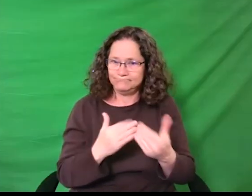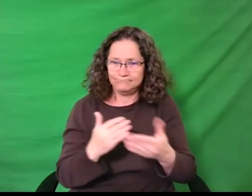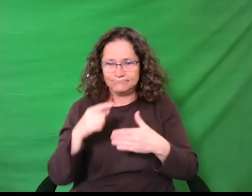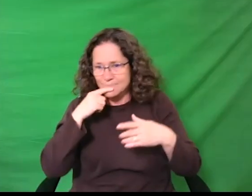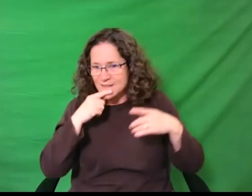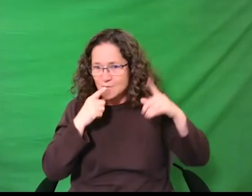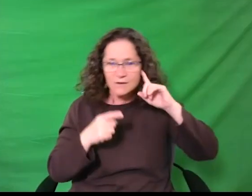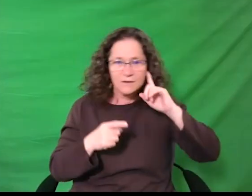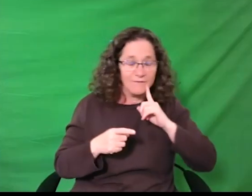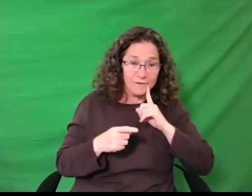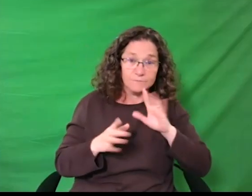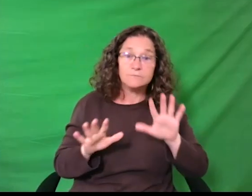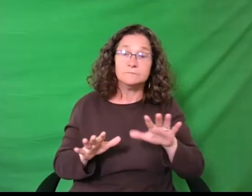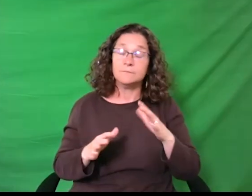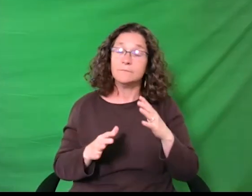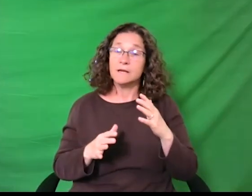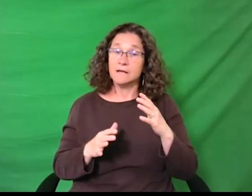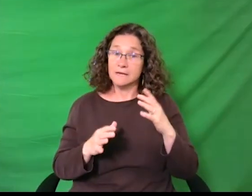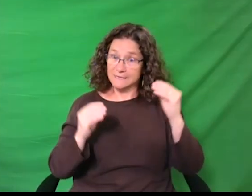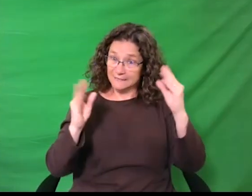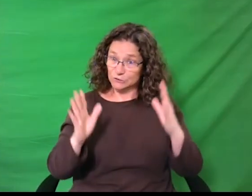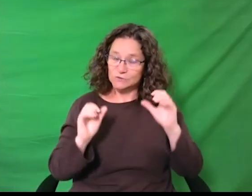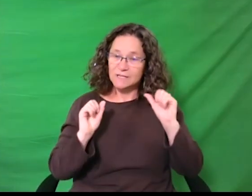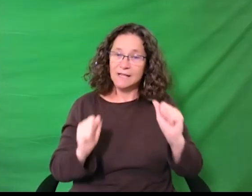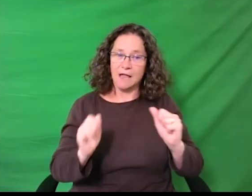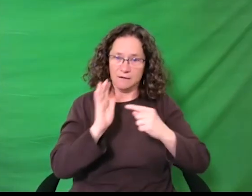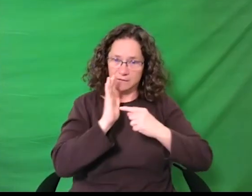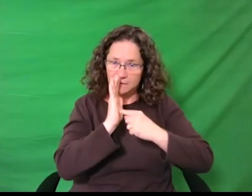same way to any student using the cued speech system.